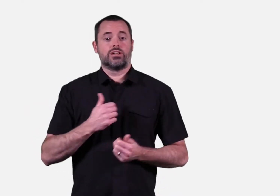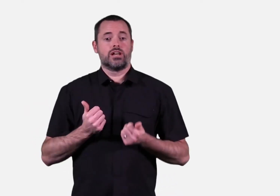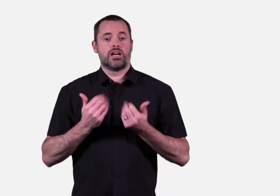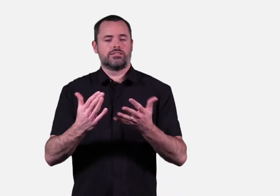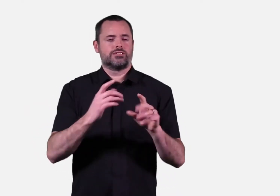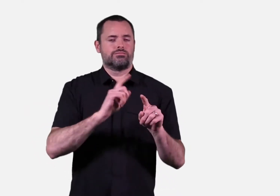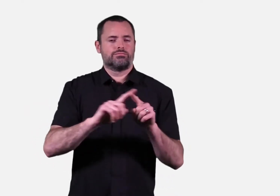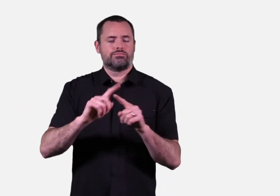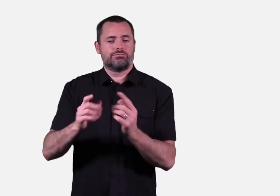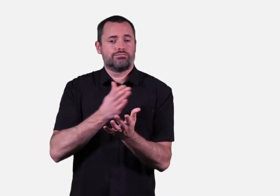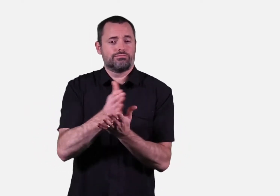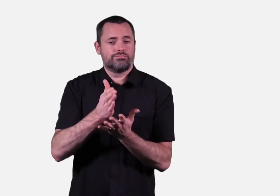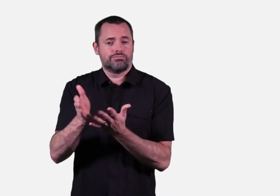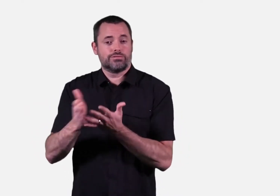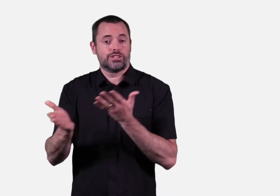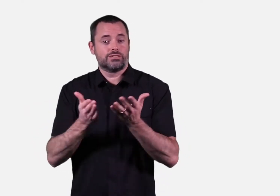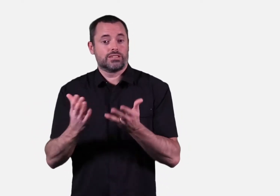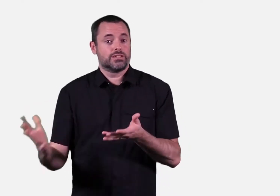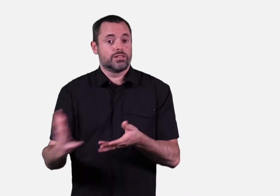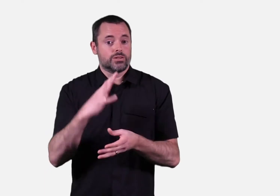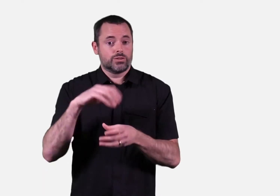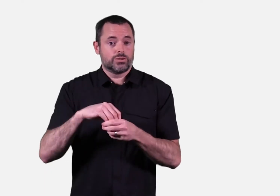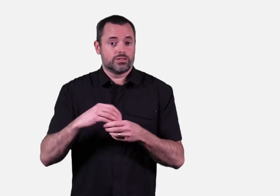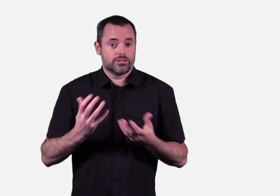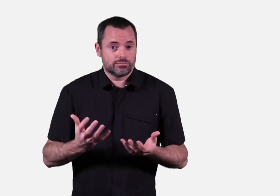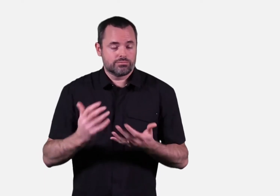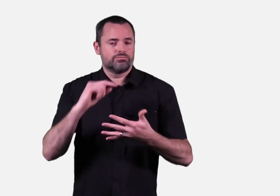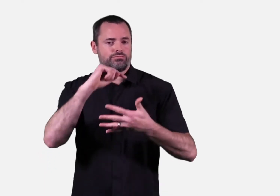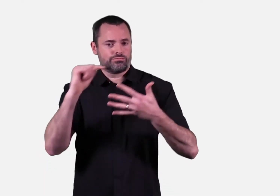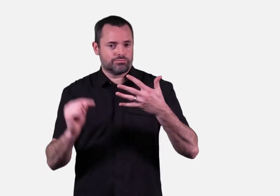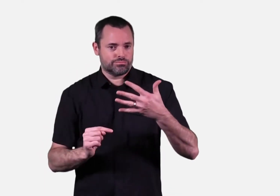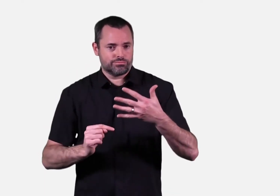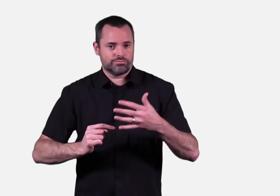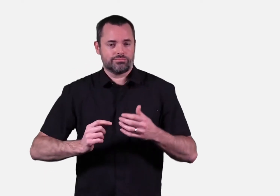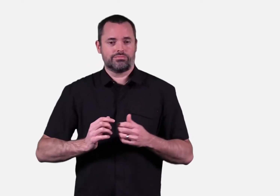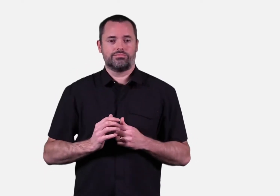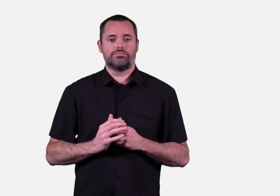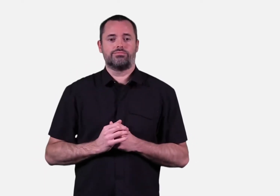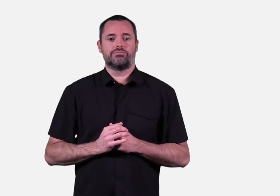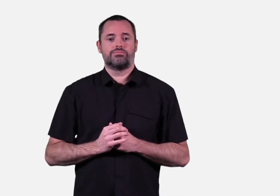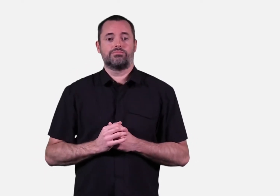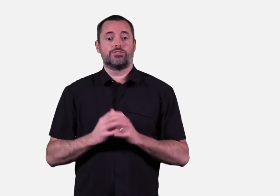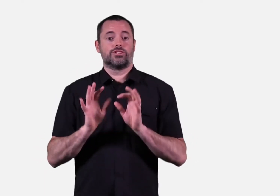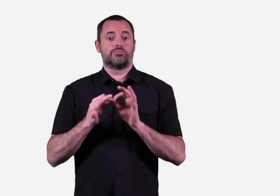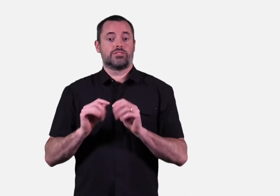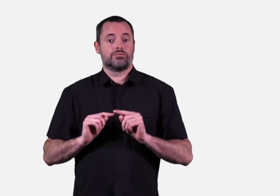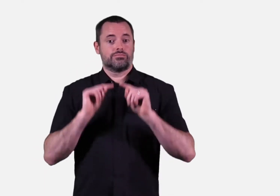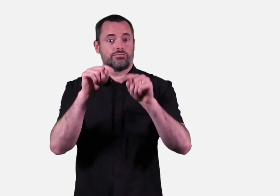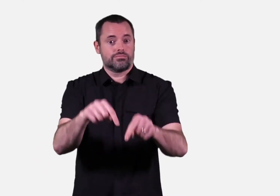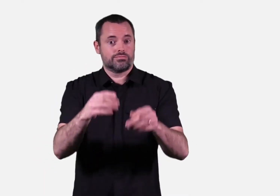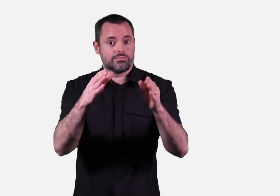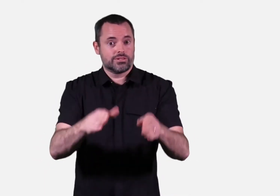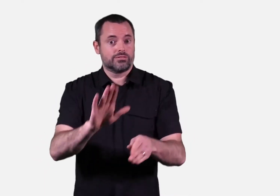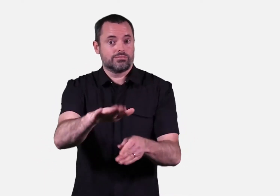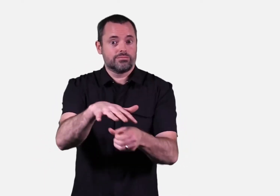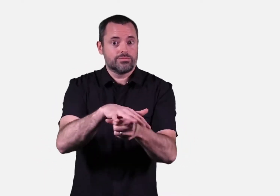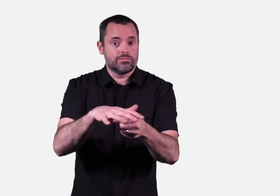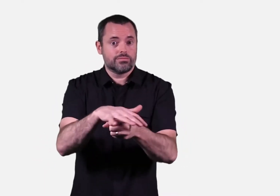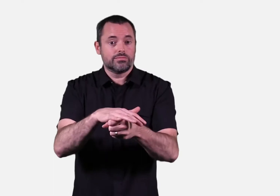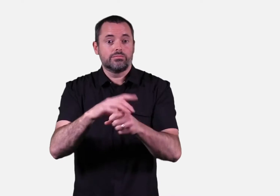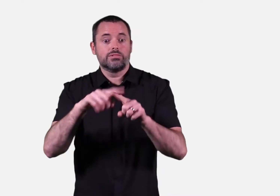[CHSITS]: Services include In-person interpreting at your location,